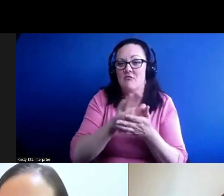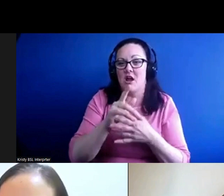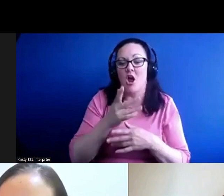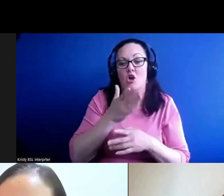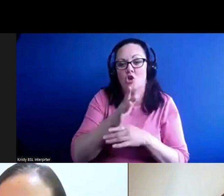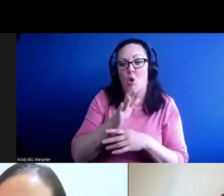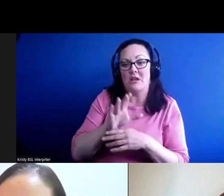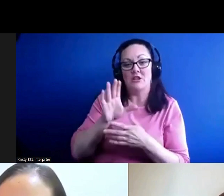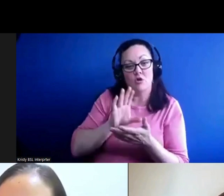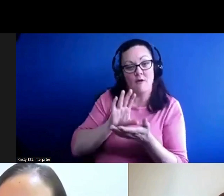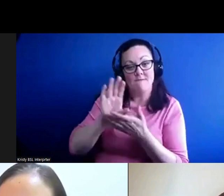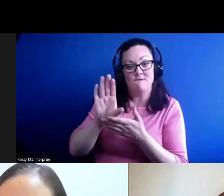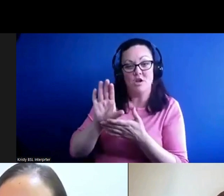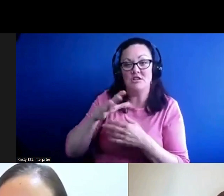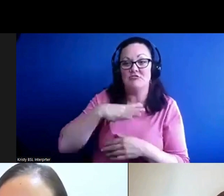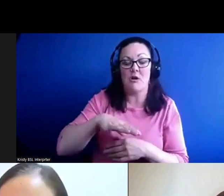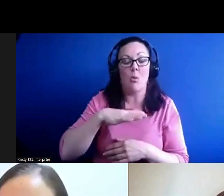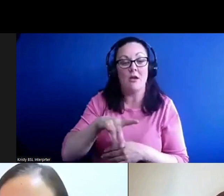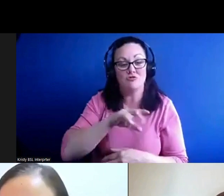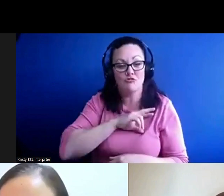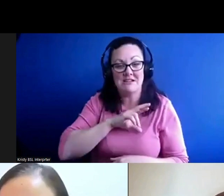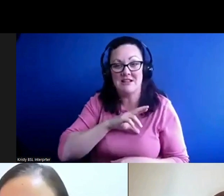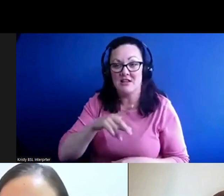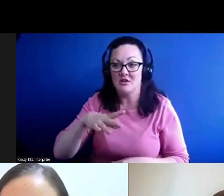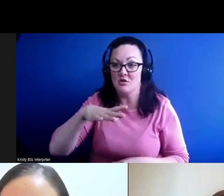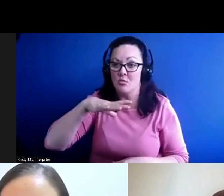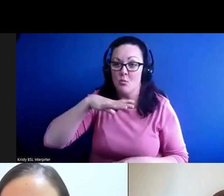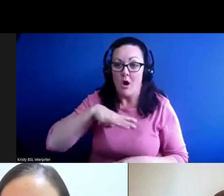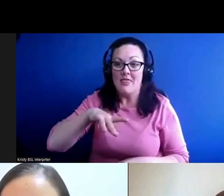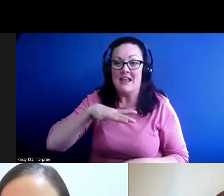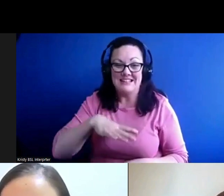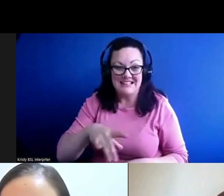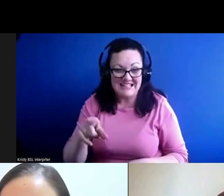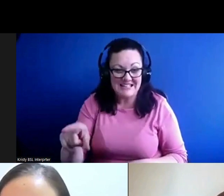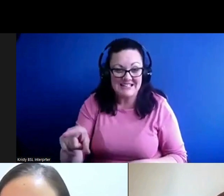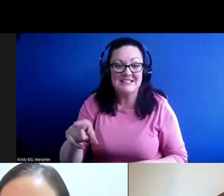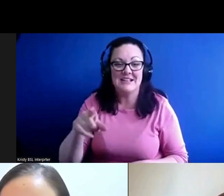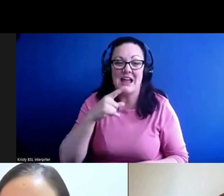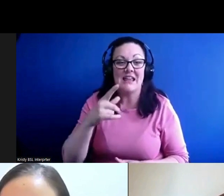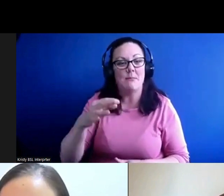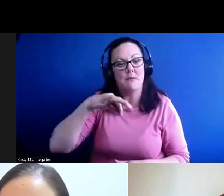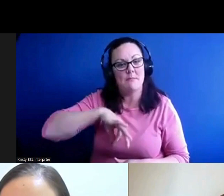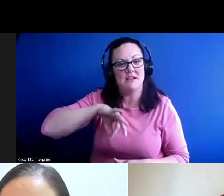reasons why they need them, could also be beneficial to the learning of the community participants and their